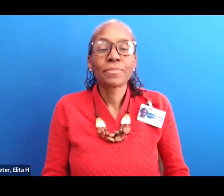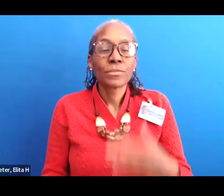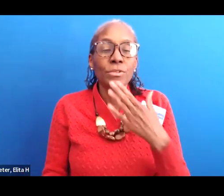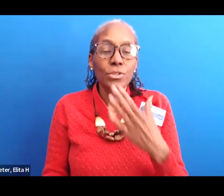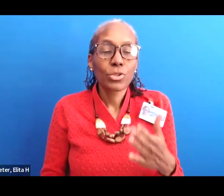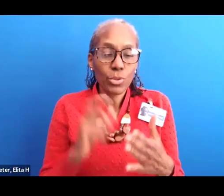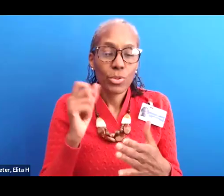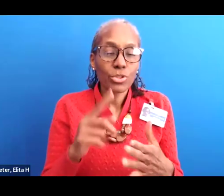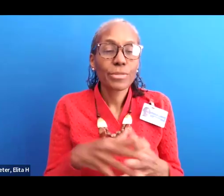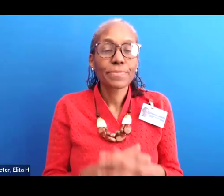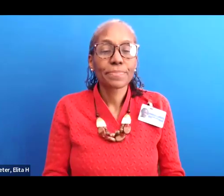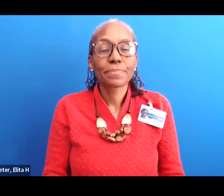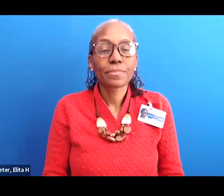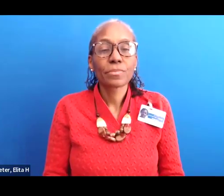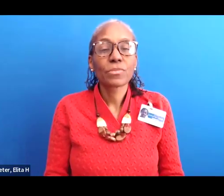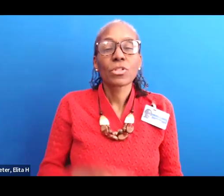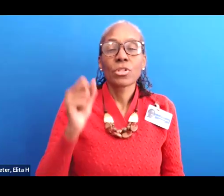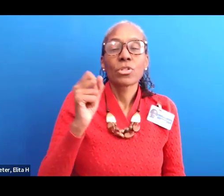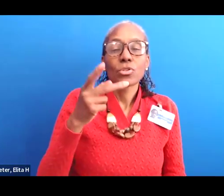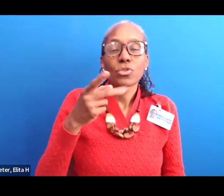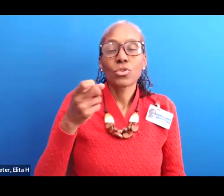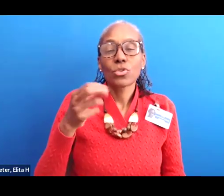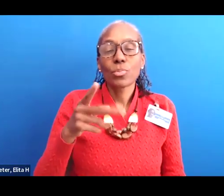Suprapubic catheters are an option.